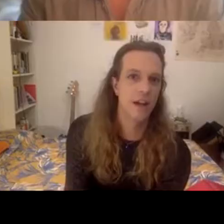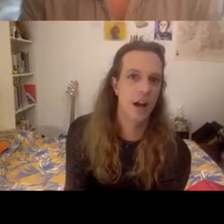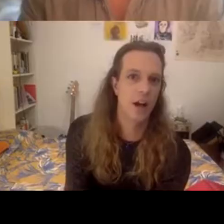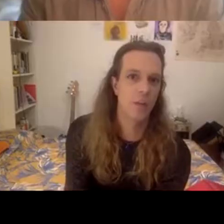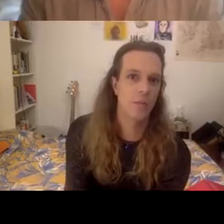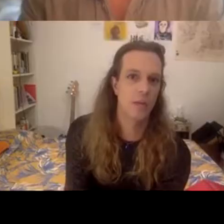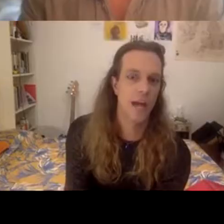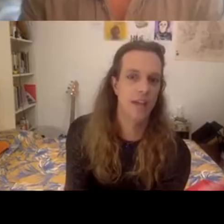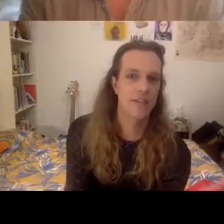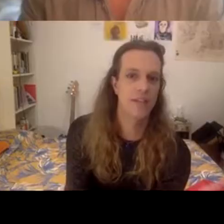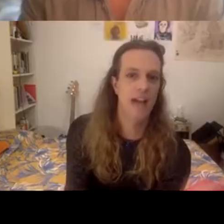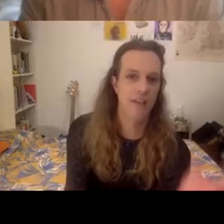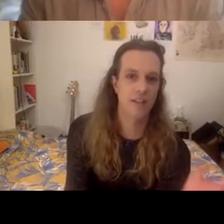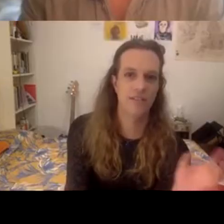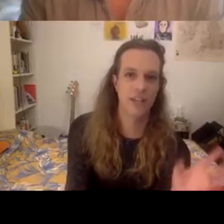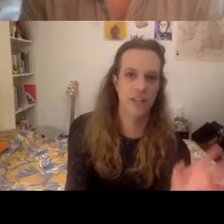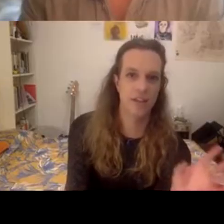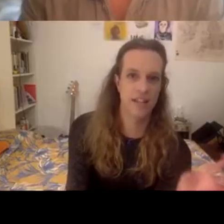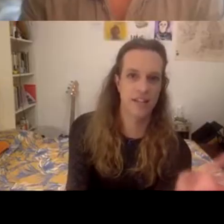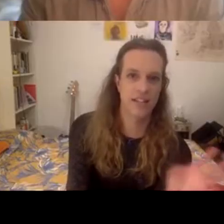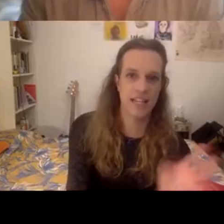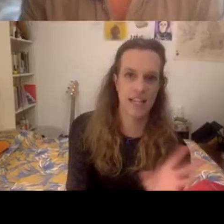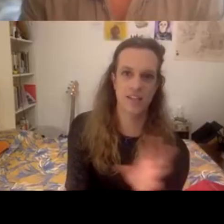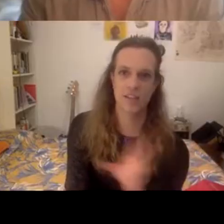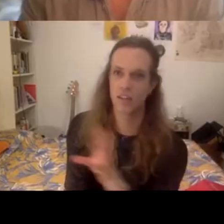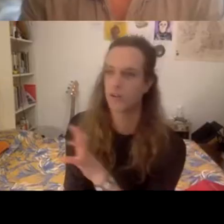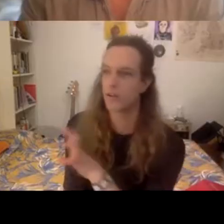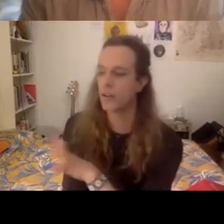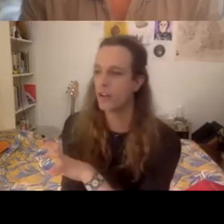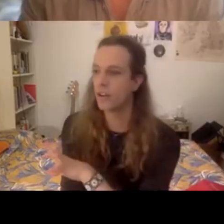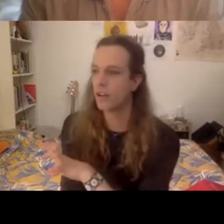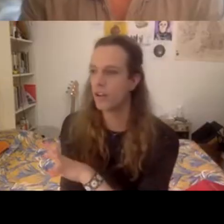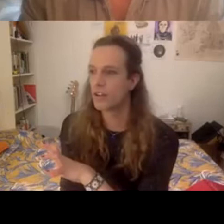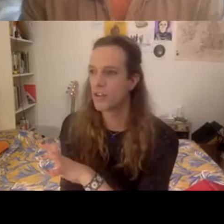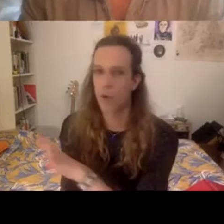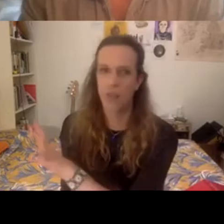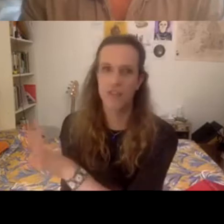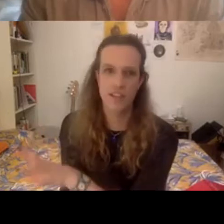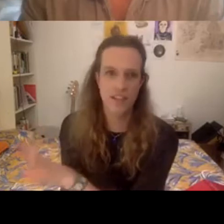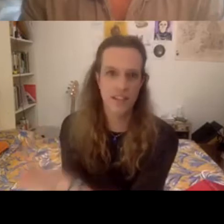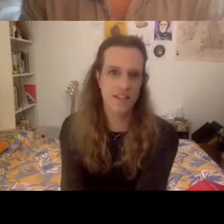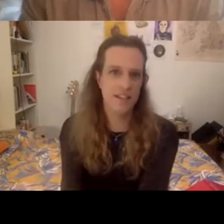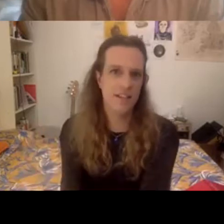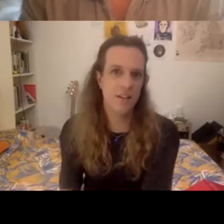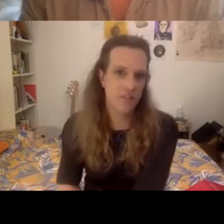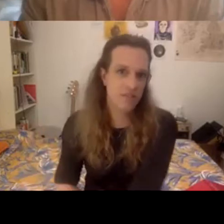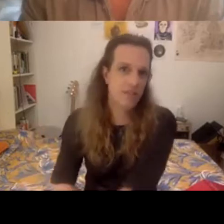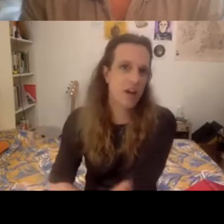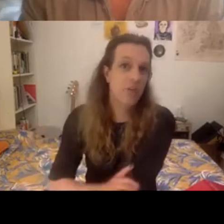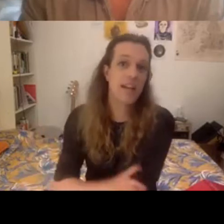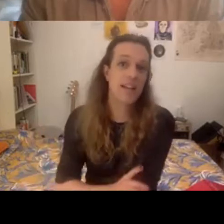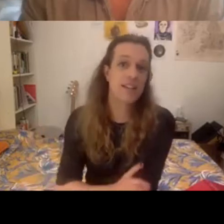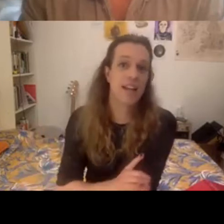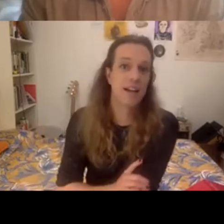erm, and having to fit your identity into someone else's identity, I just, I related to that.